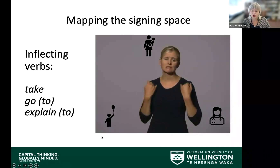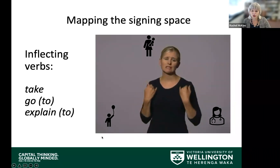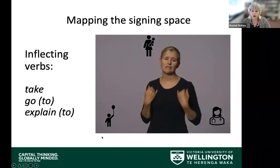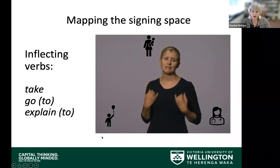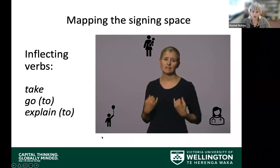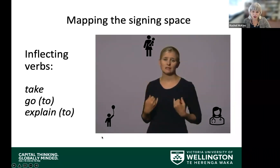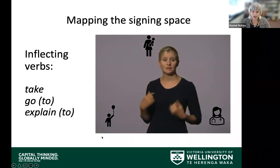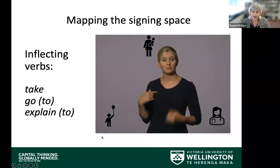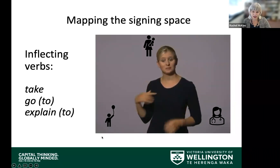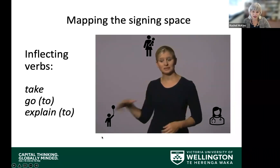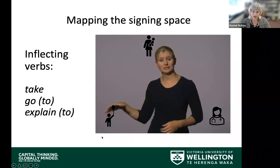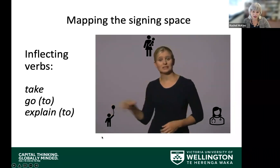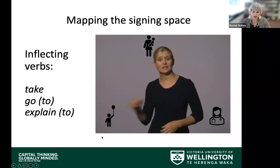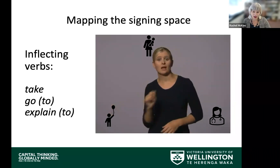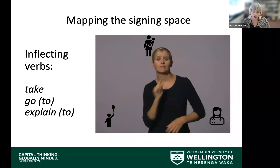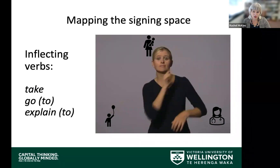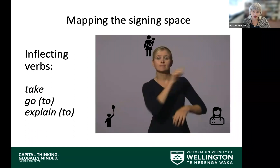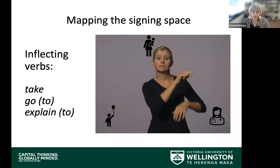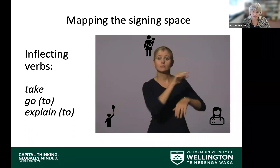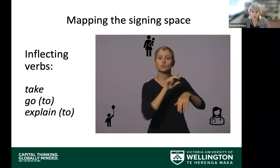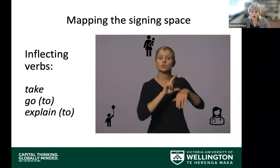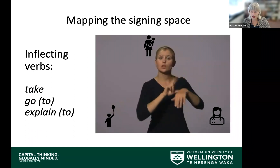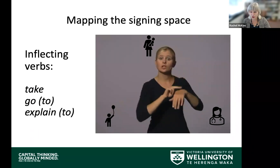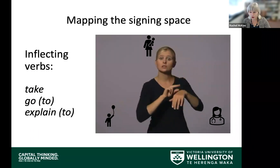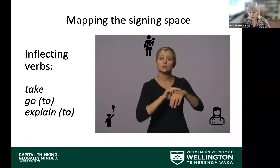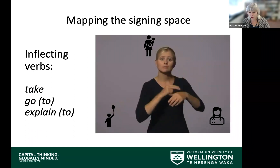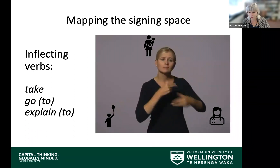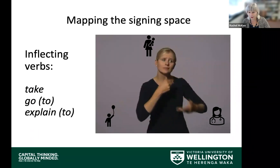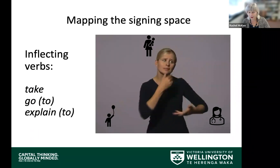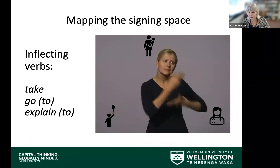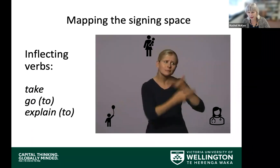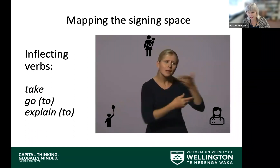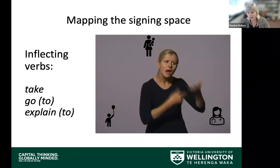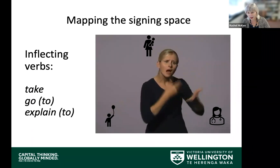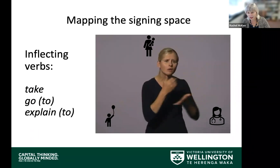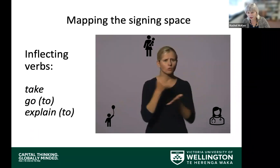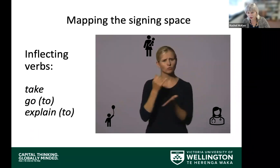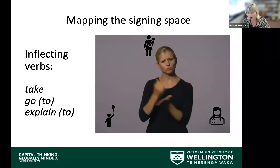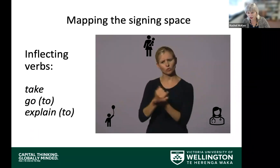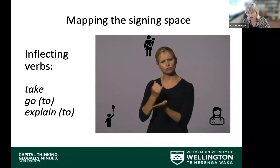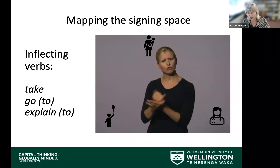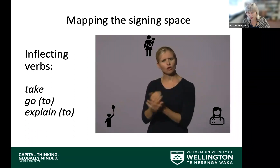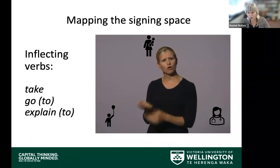the children were sick I took them went to the doctor and explained to the doctor